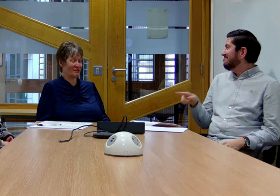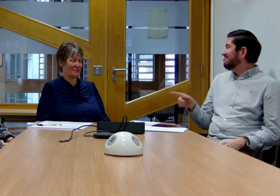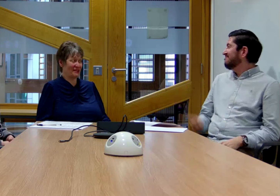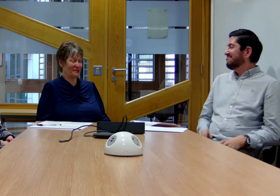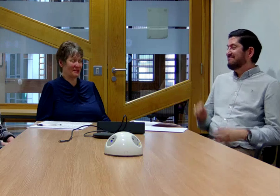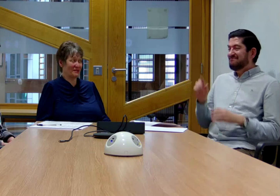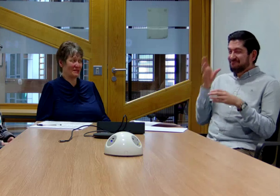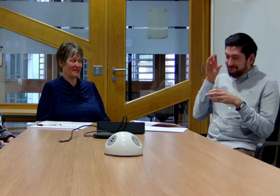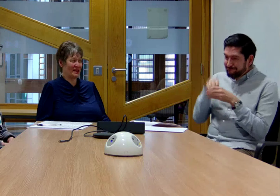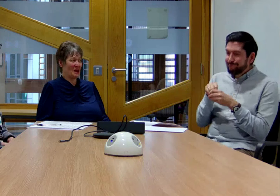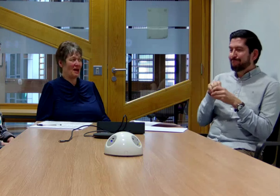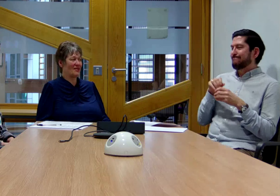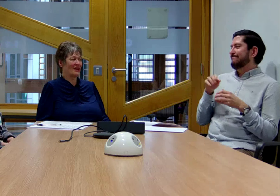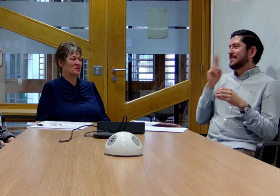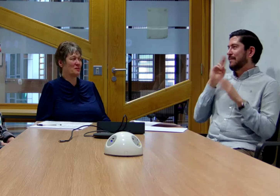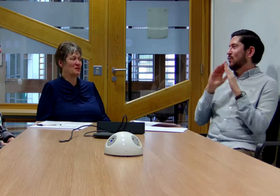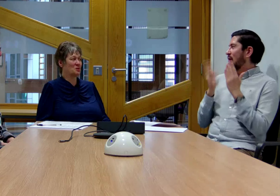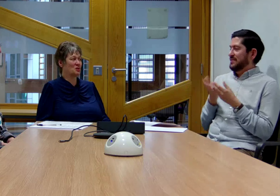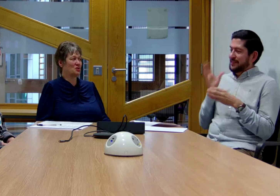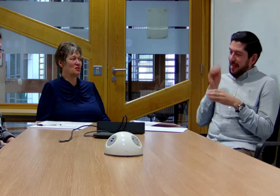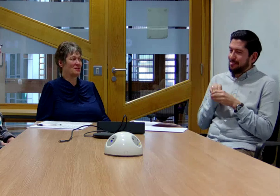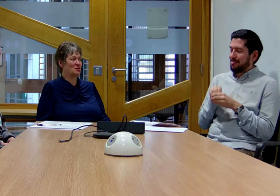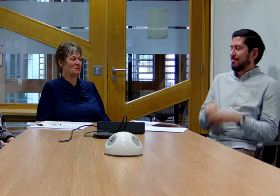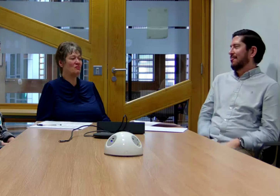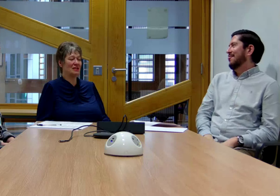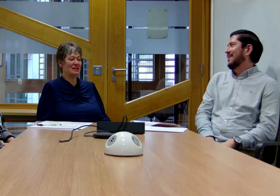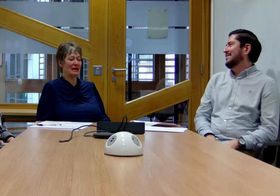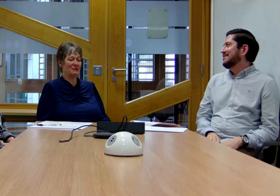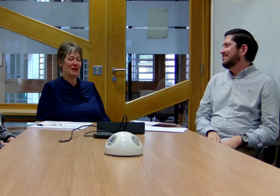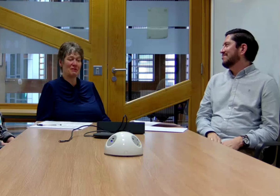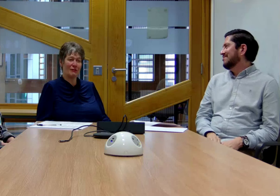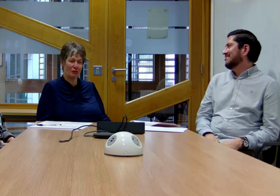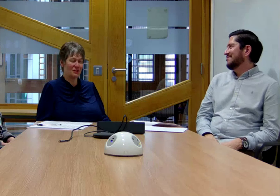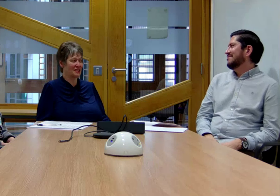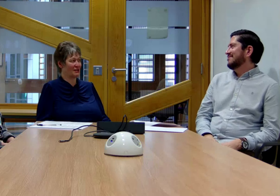to the pub and just sit there and just have blether with everybody. That's the point at